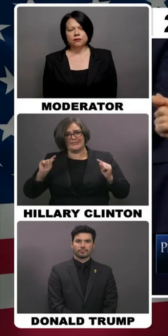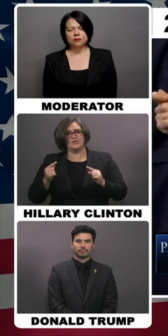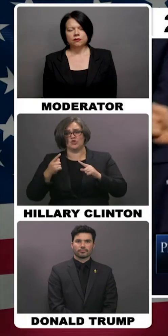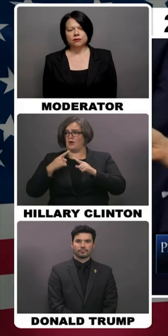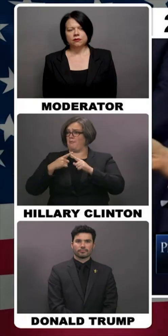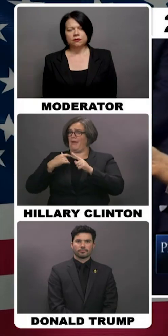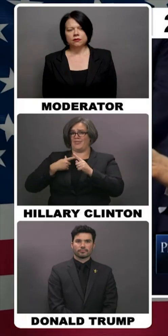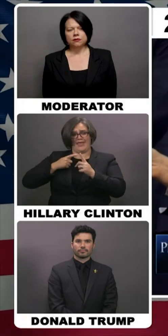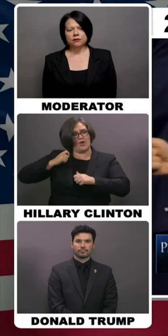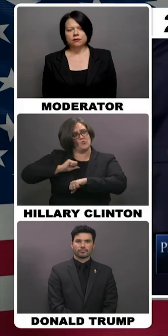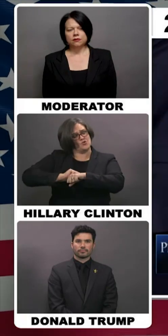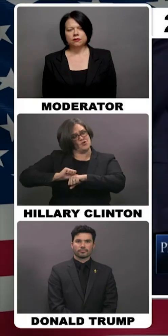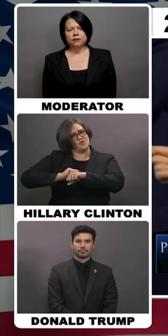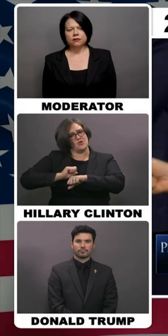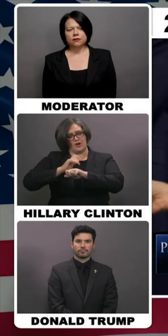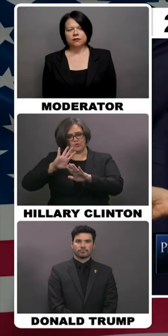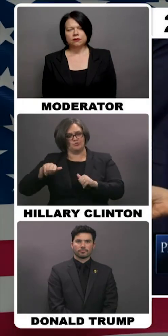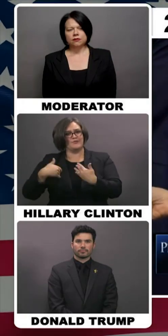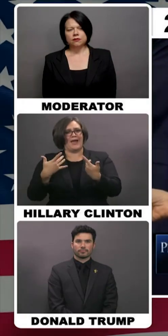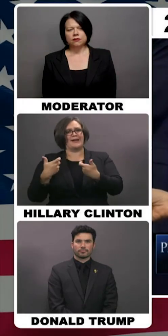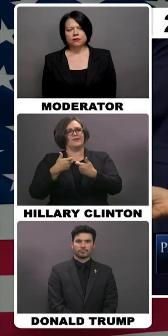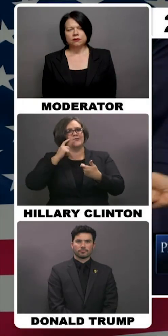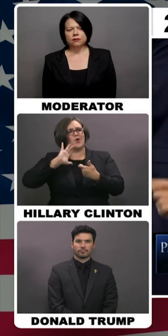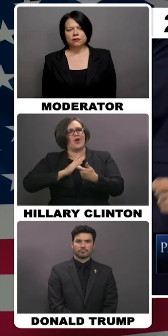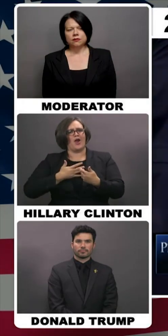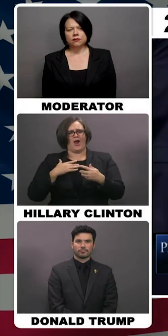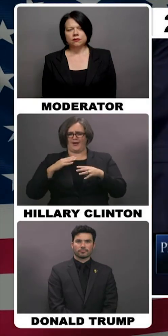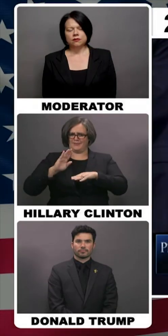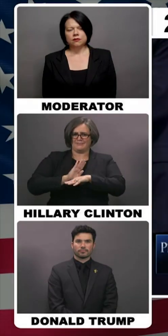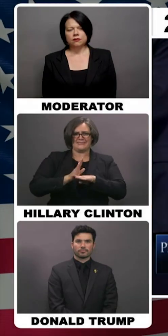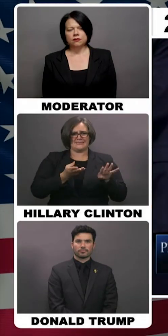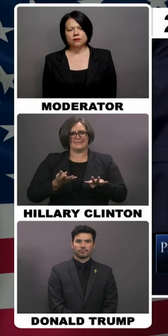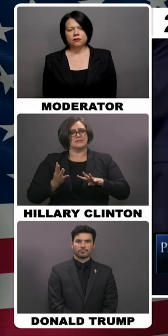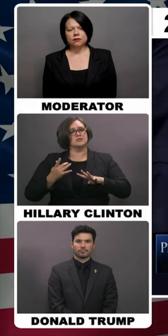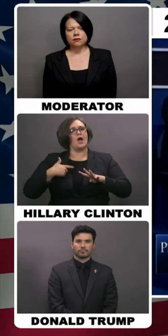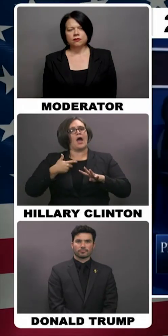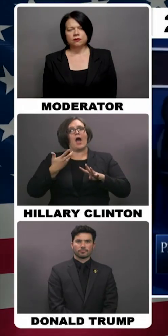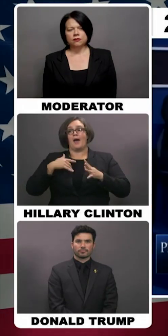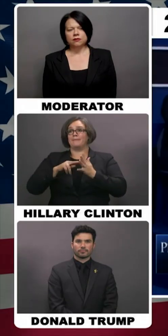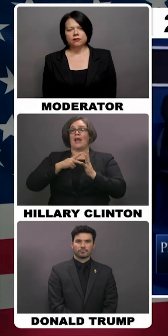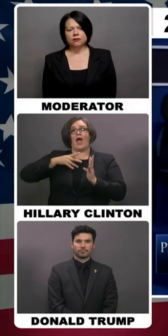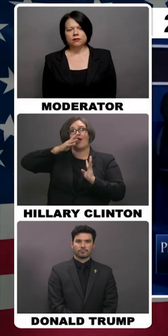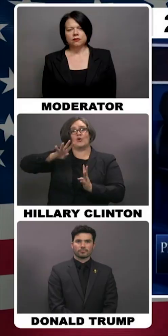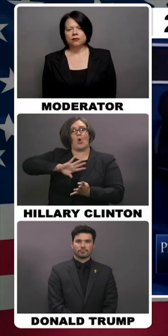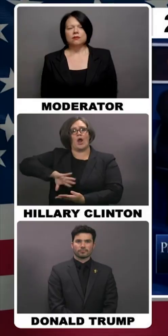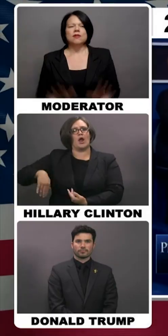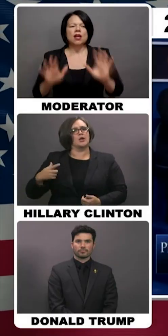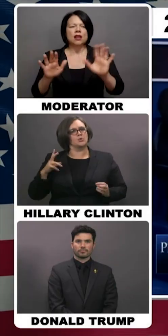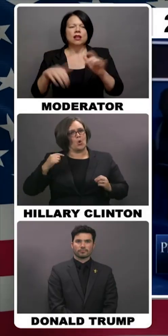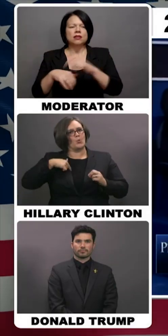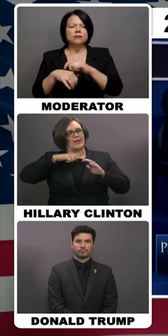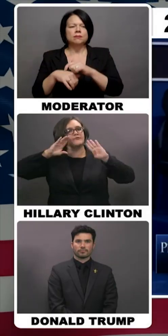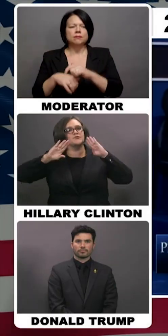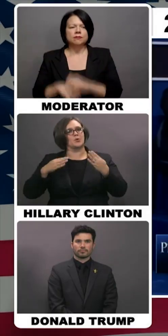and they powered our factories. I don't wanna walk away from them, so we've gotta do something for them. But the price of coal is down worldwide.